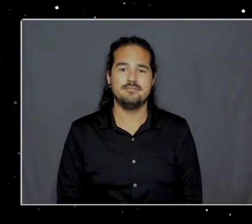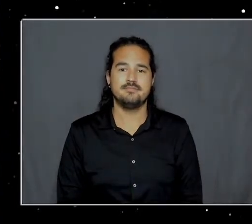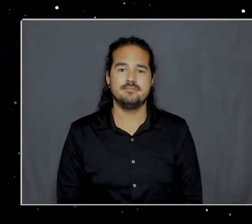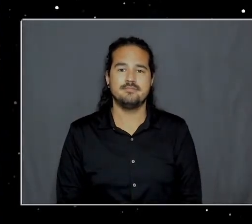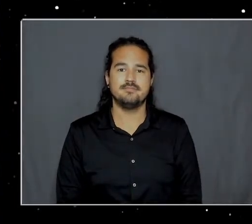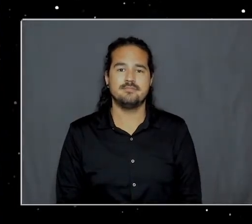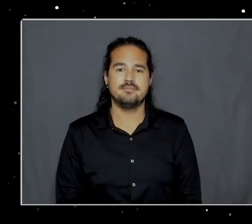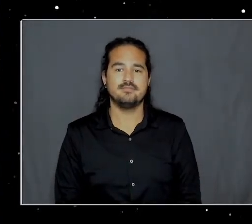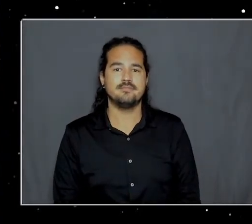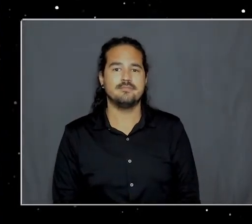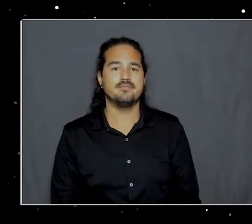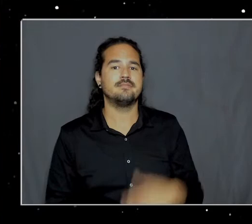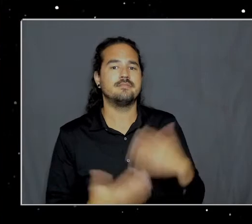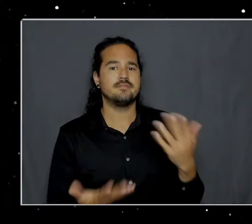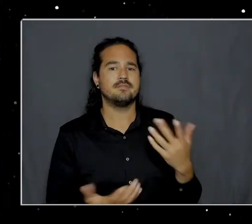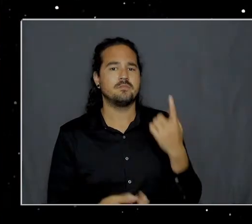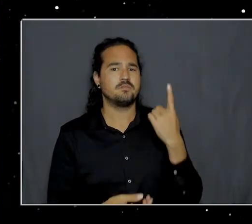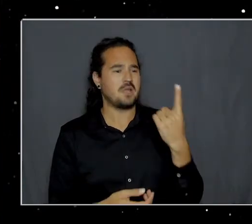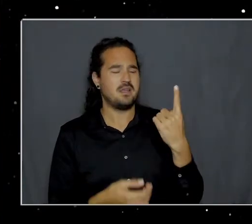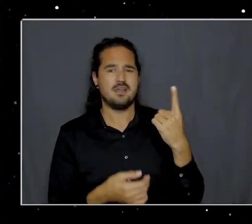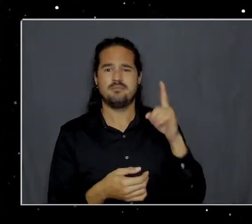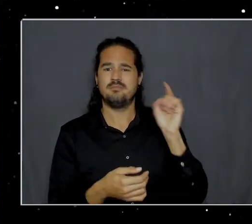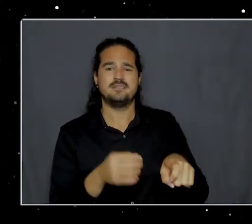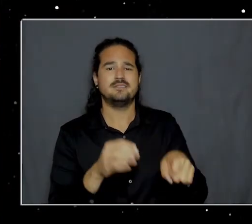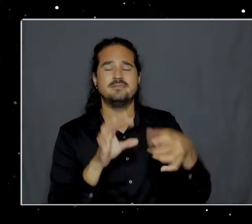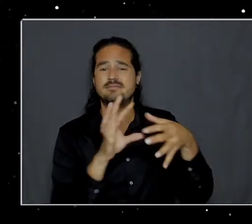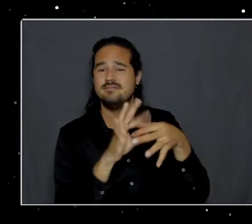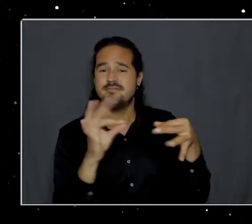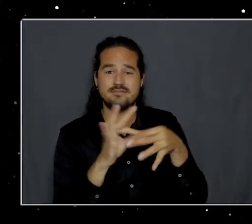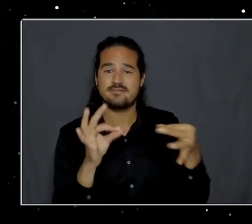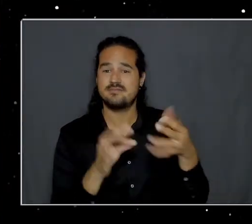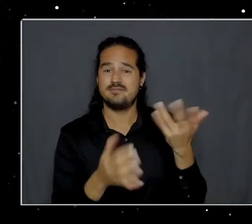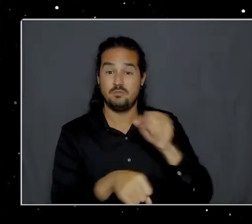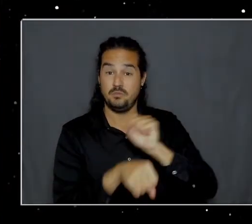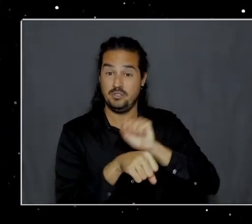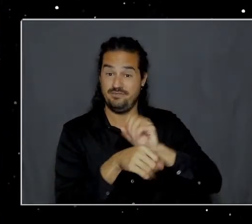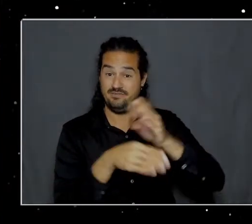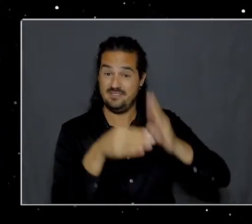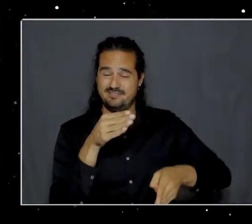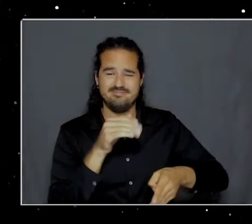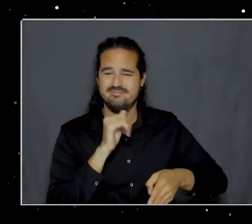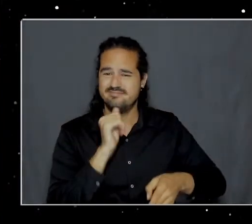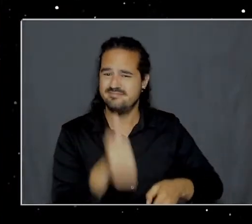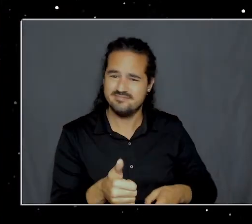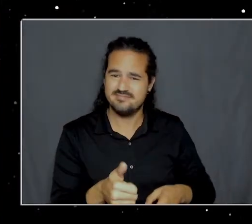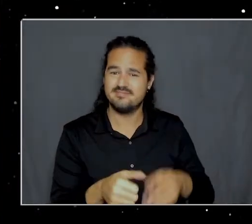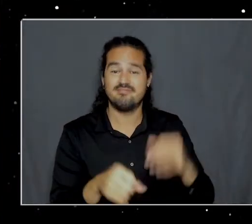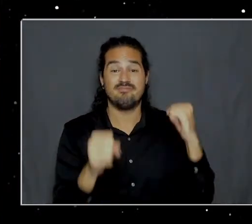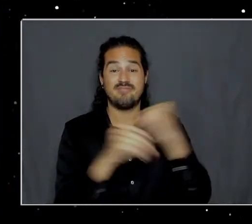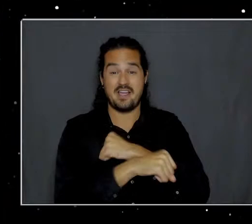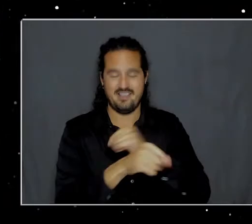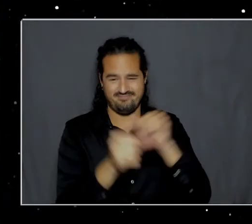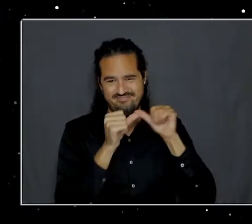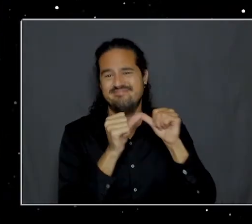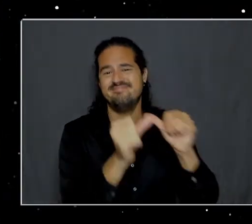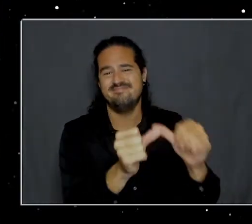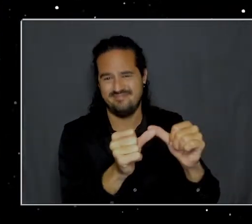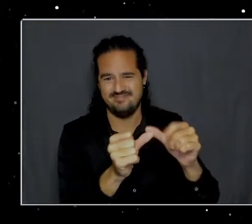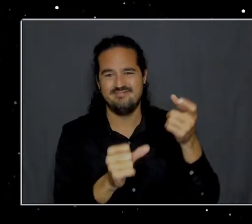AND ONE THING THAT I'D BE REMISS IF I DIDN'T SAY, THE JOB'S NOT DONE.